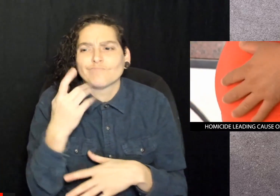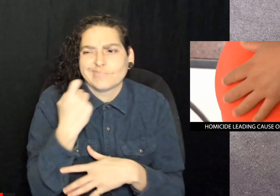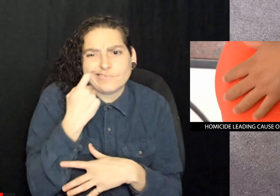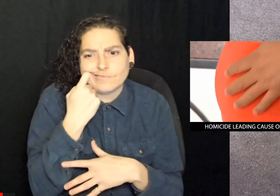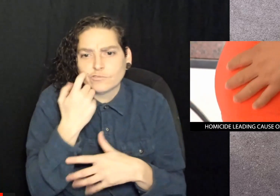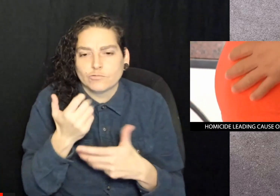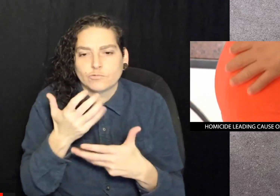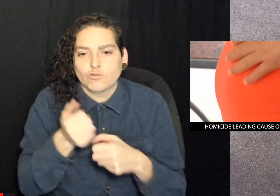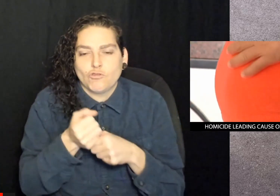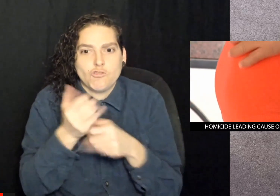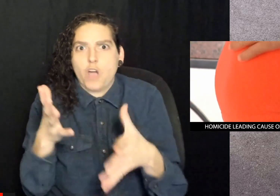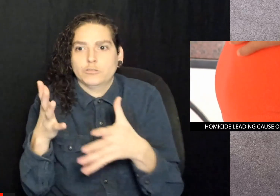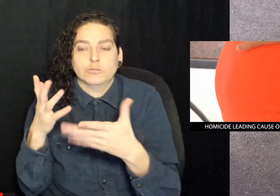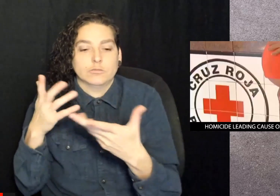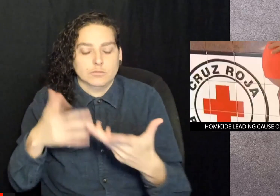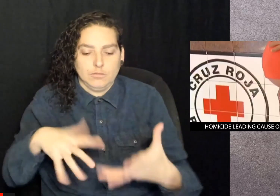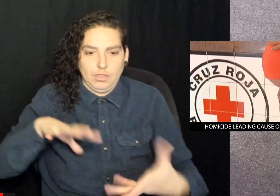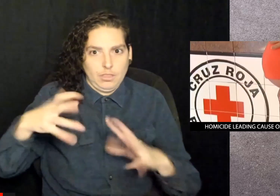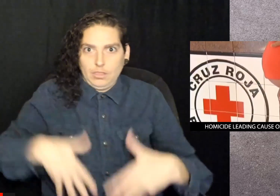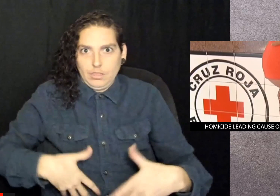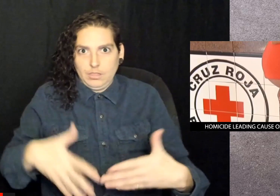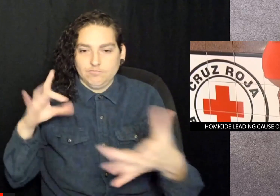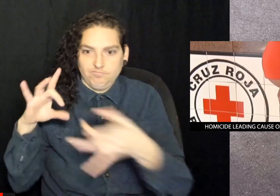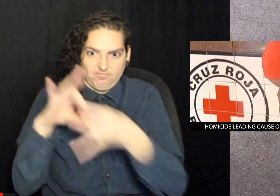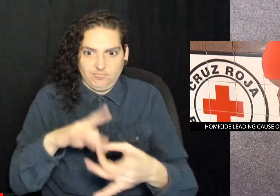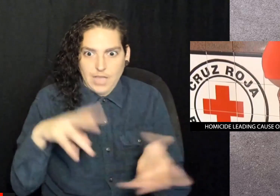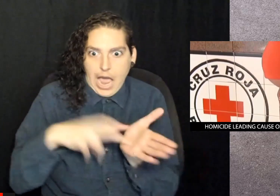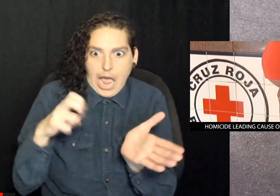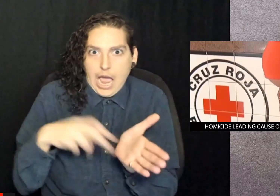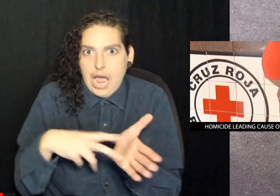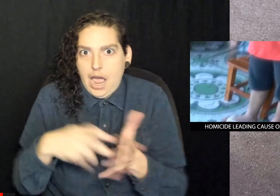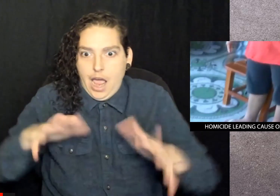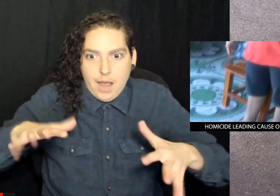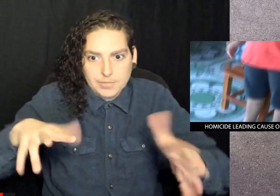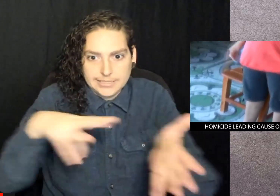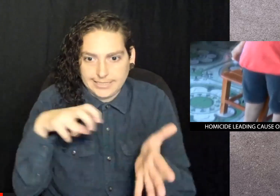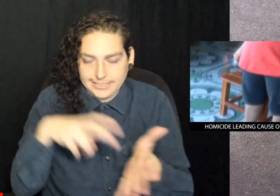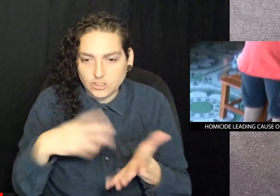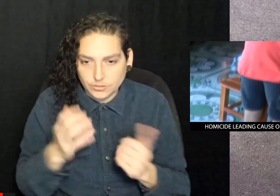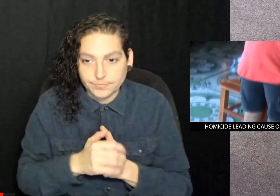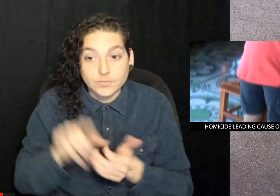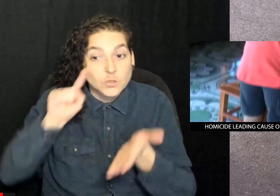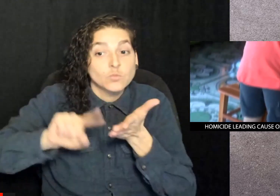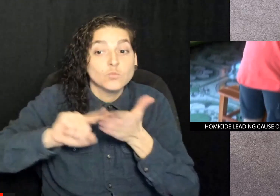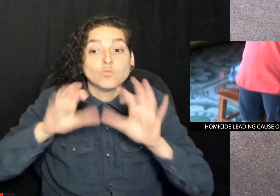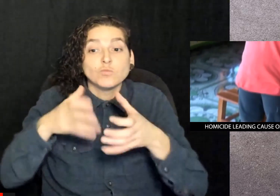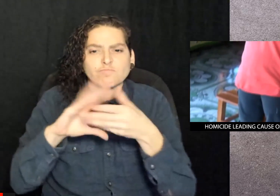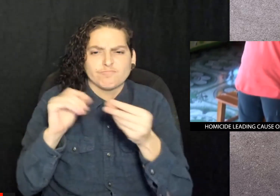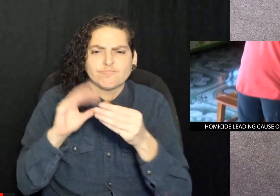are twice as likely to die by homicide then pregnancy related causes such as hypertension